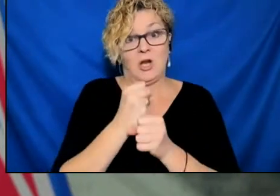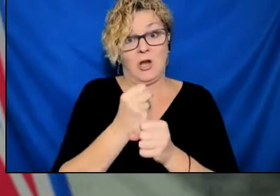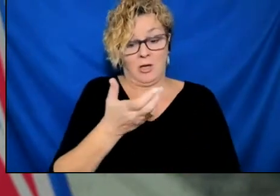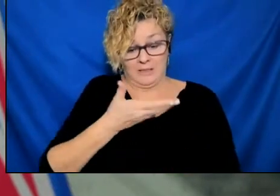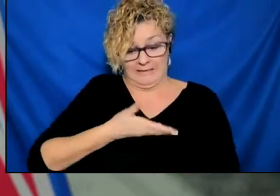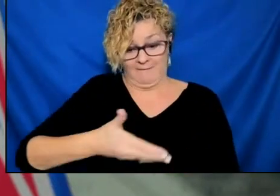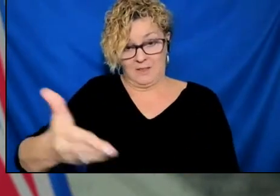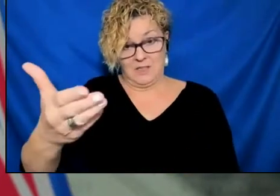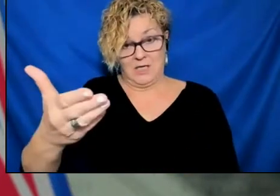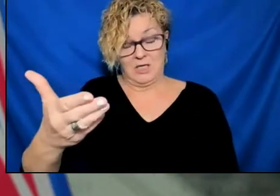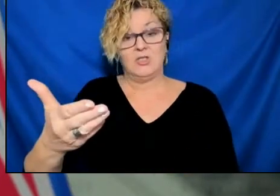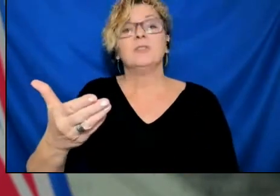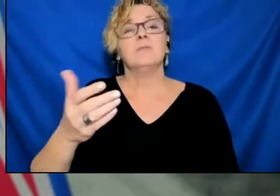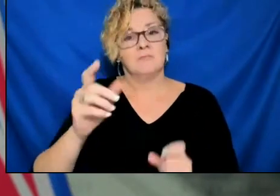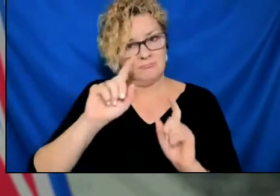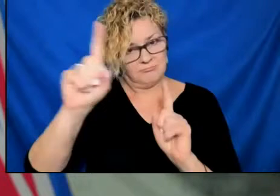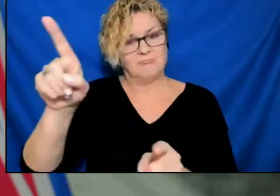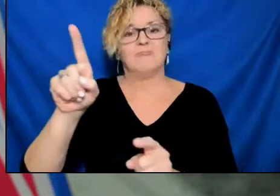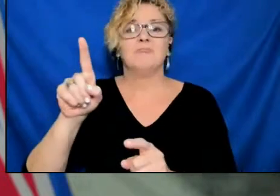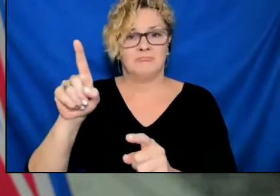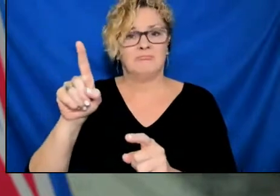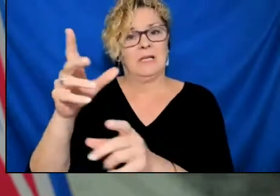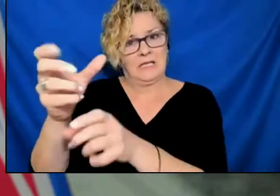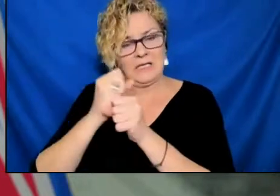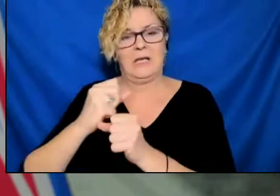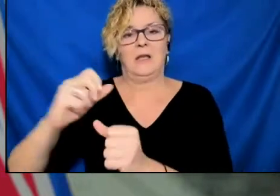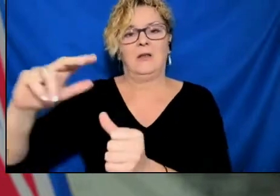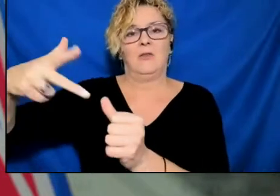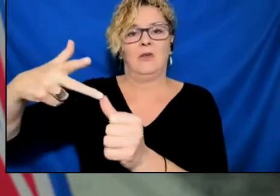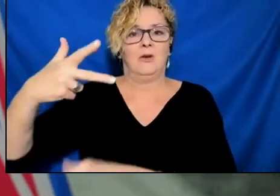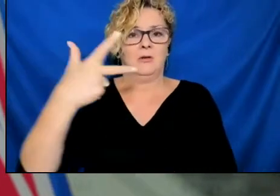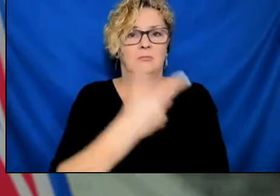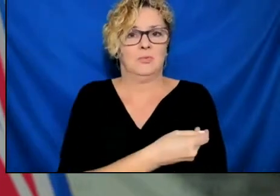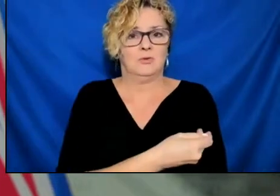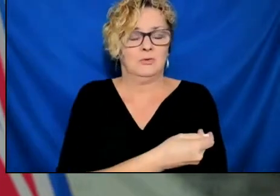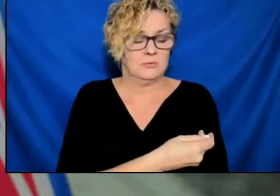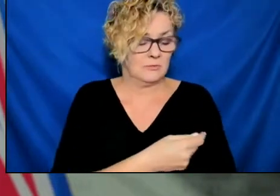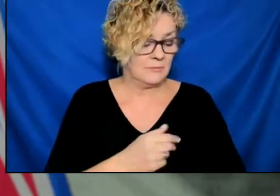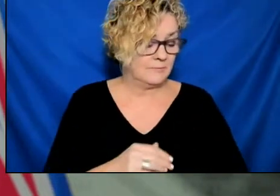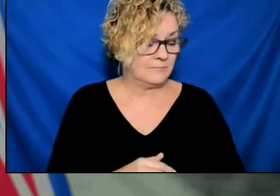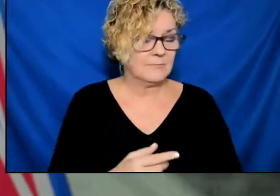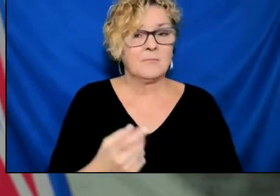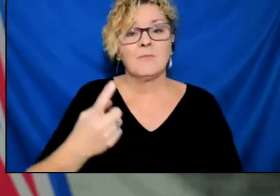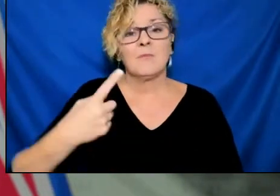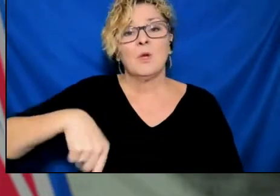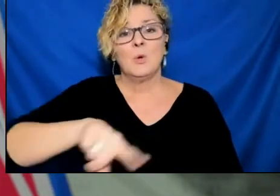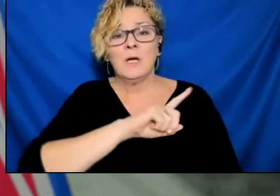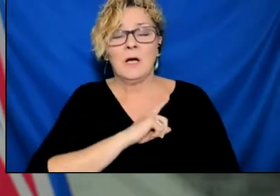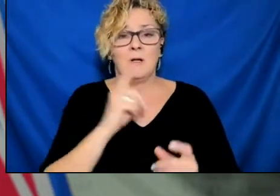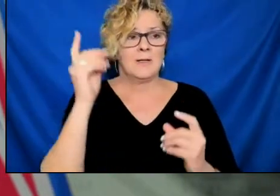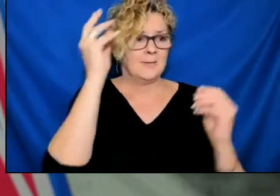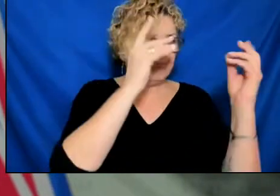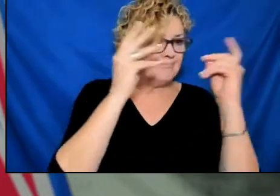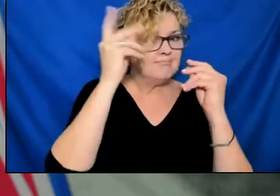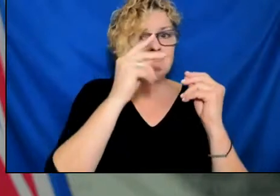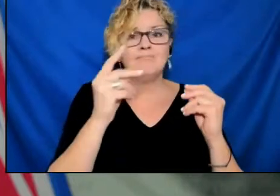invitation to book, they need to get their booster doses today. There is always thought, I think, in this time of year what